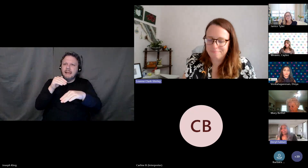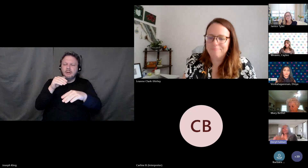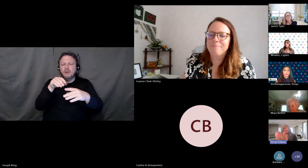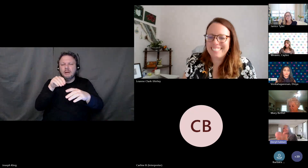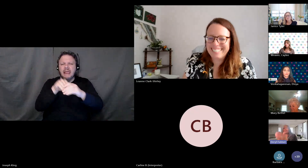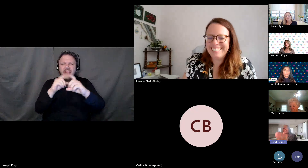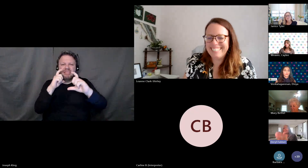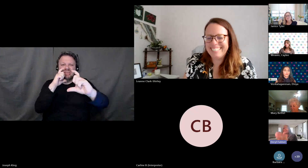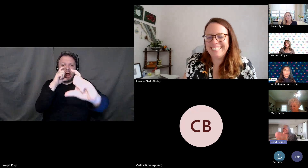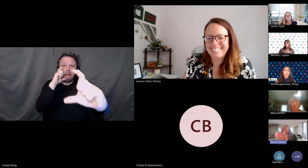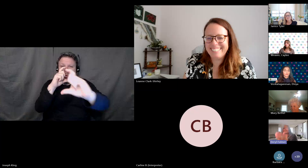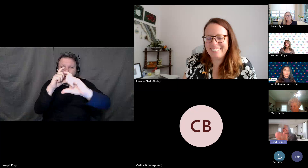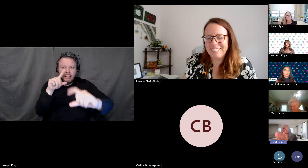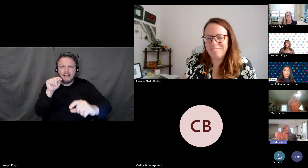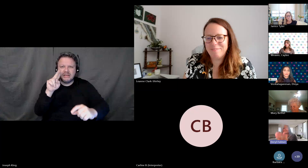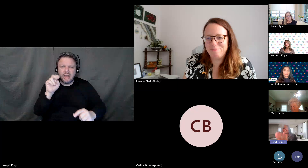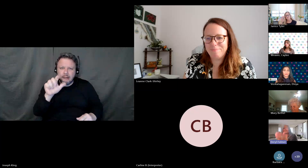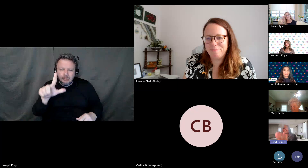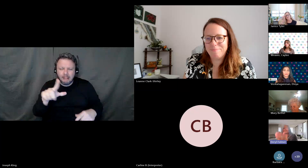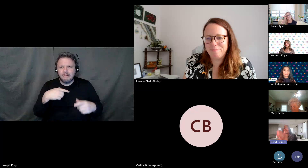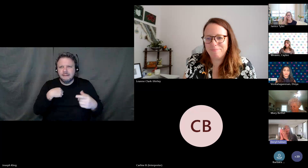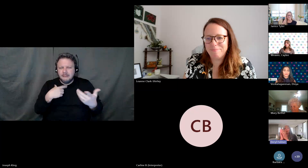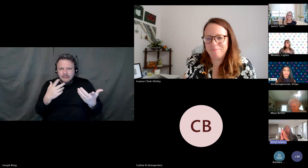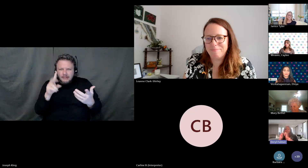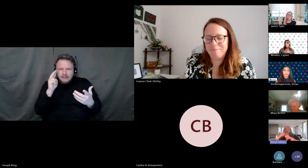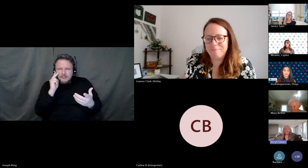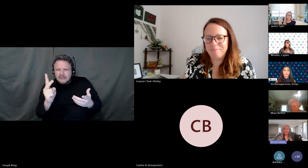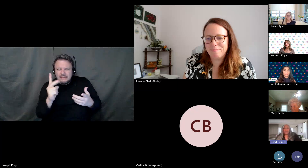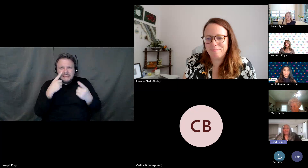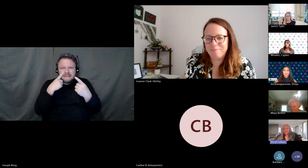tunnel, wherever the tunnel is that, you know, we can really make a difference.